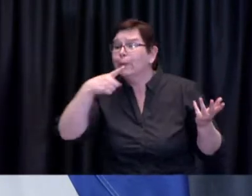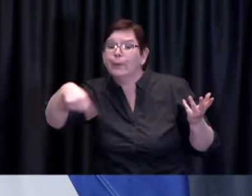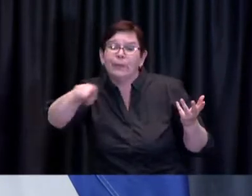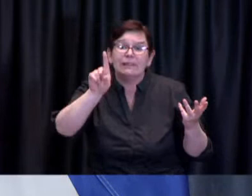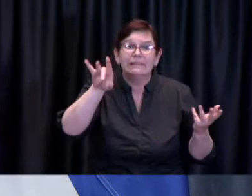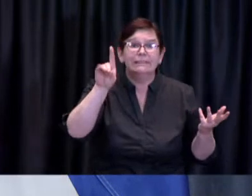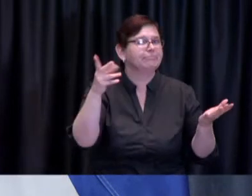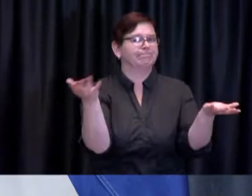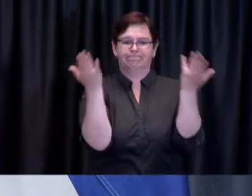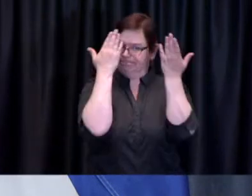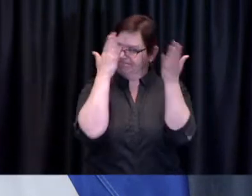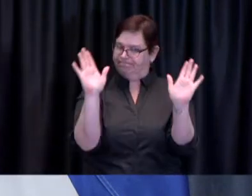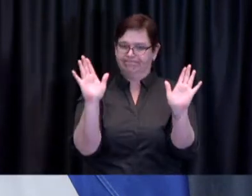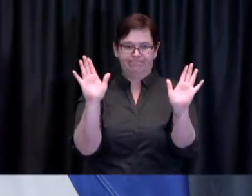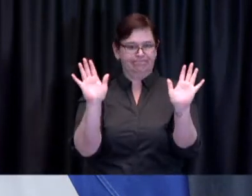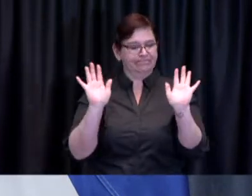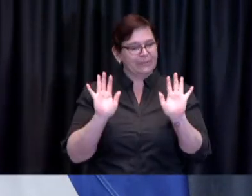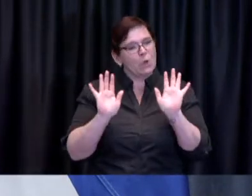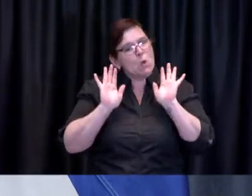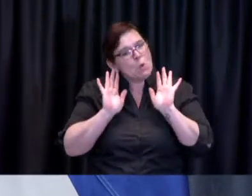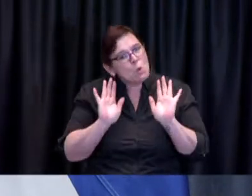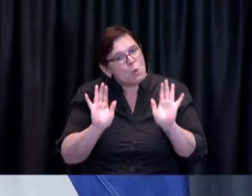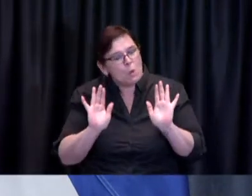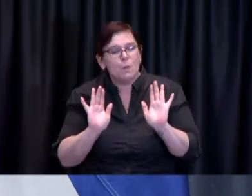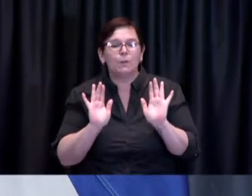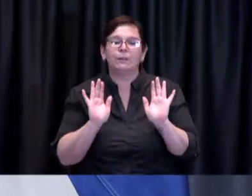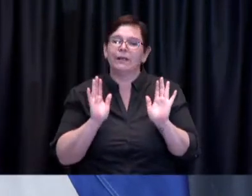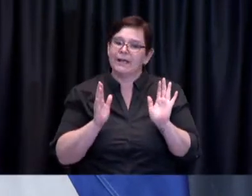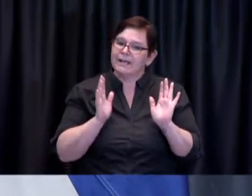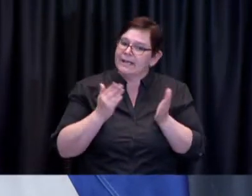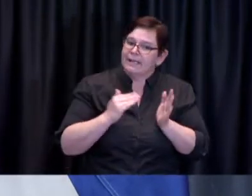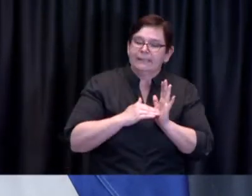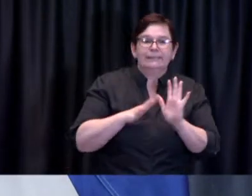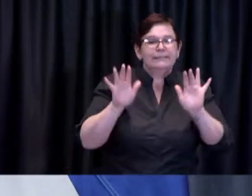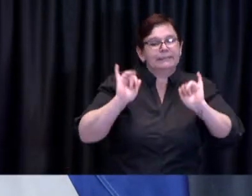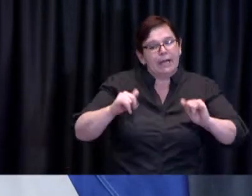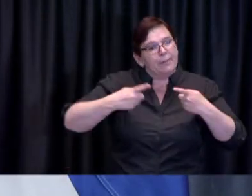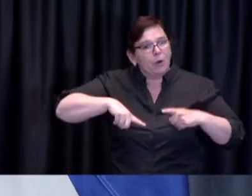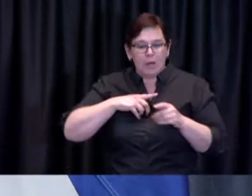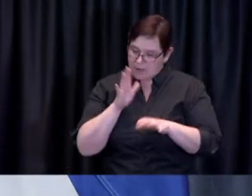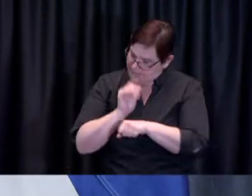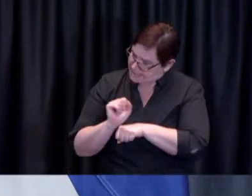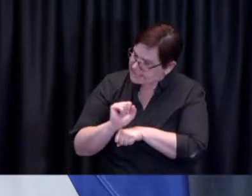so we will go back at the efforts we're making to make sure that the hotel and other shelter